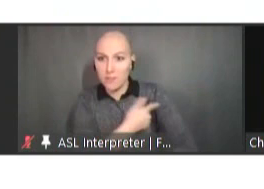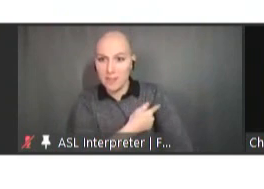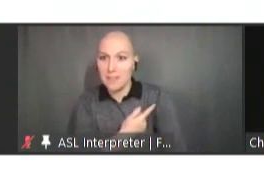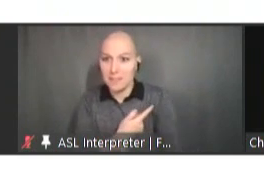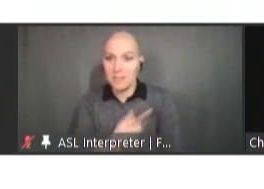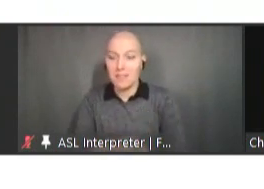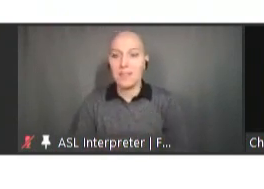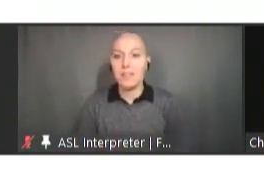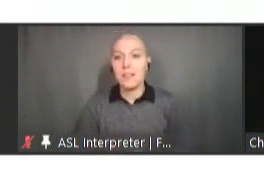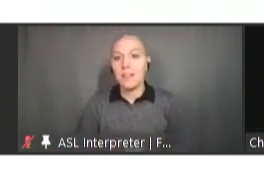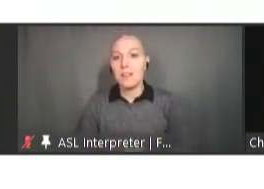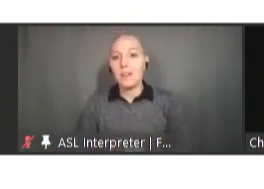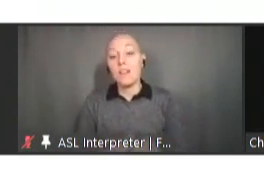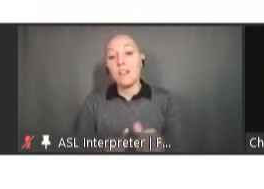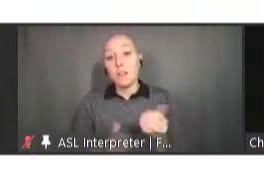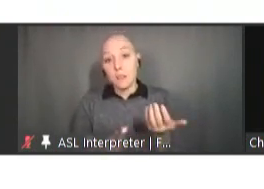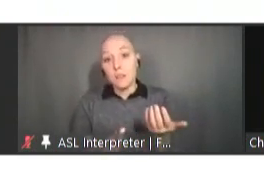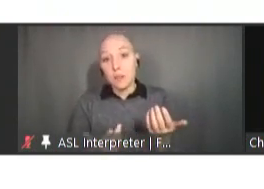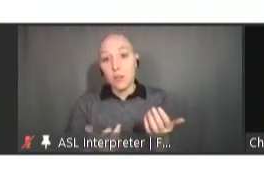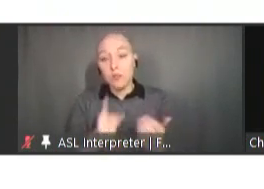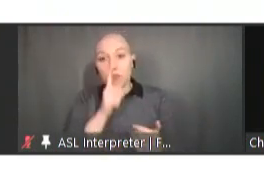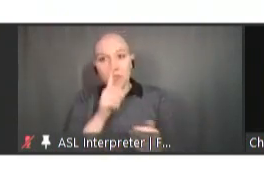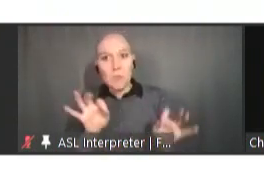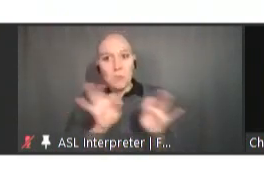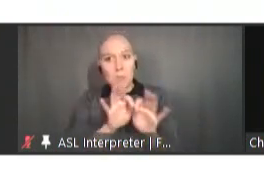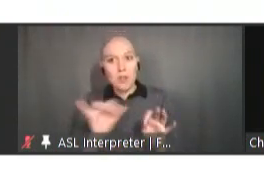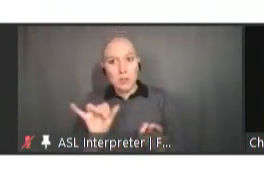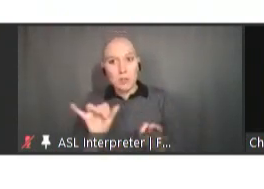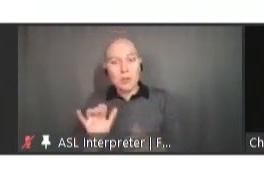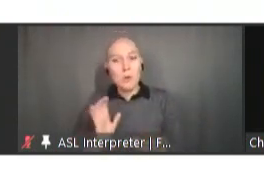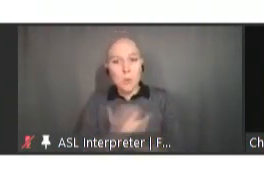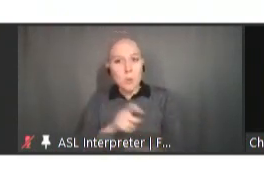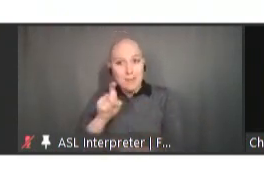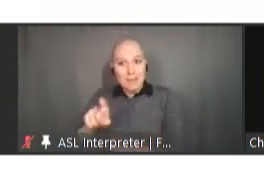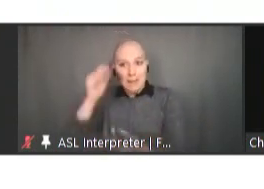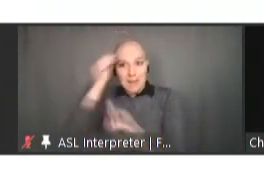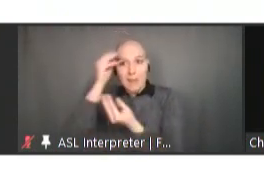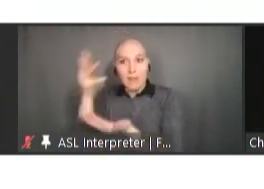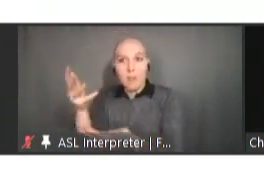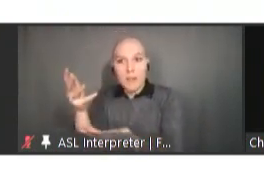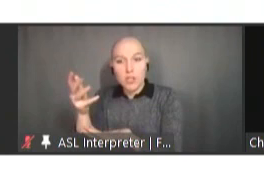we need to have this capability or we need this information, because we're not going to be able